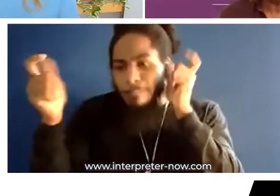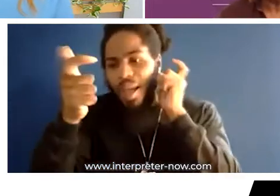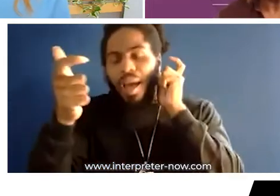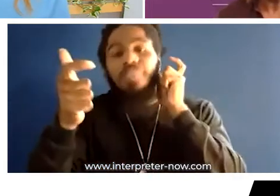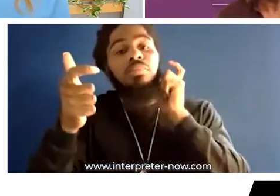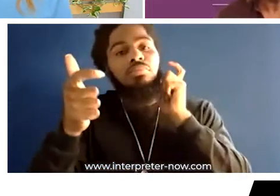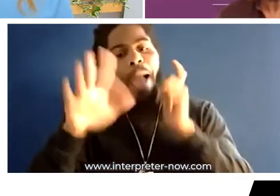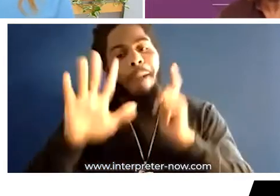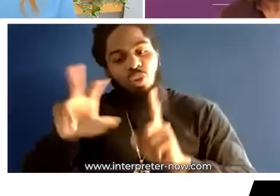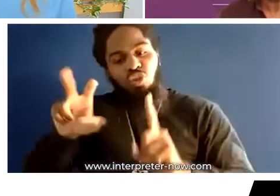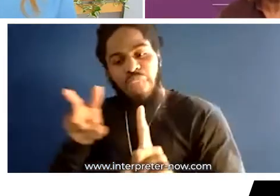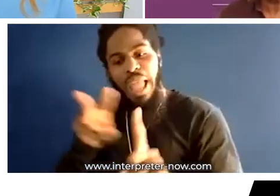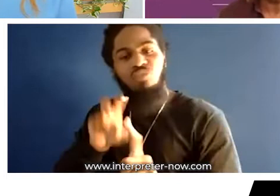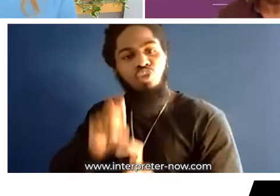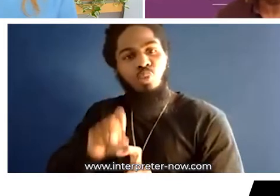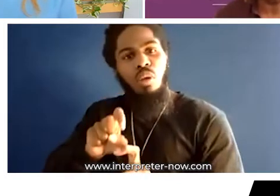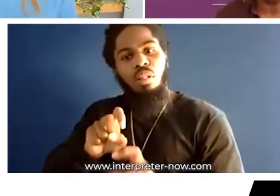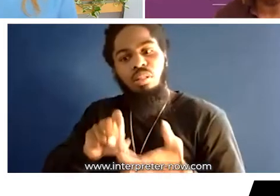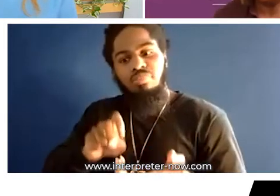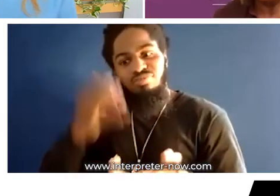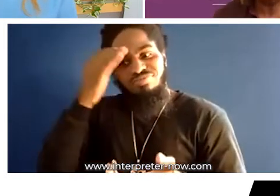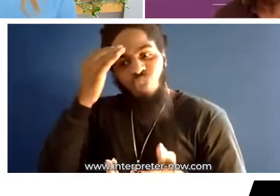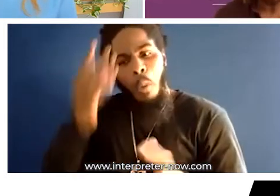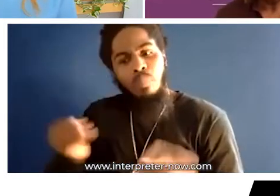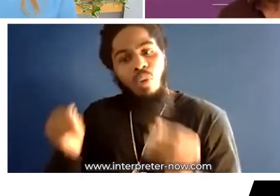and increases our empathy and awareness, and understanding.